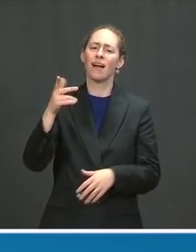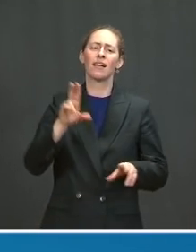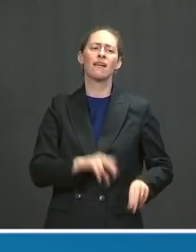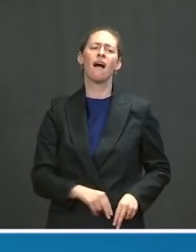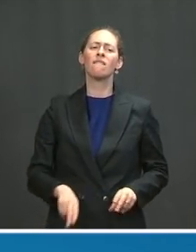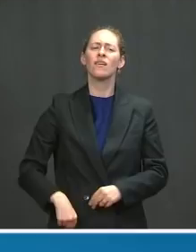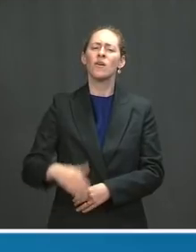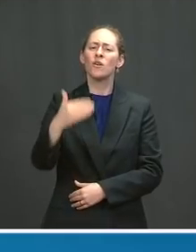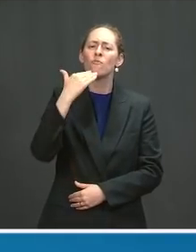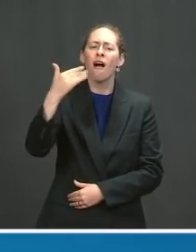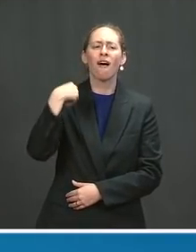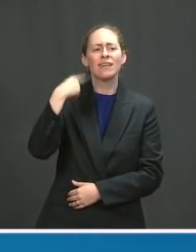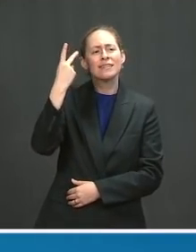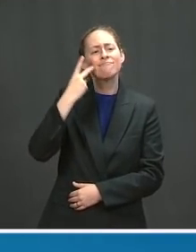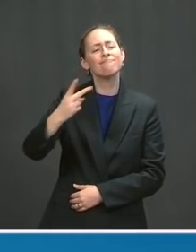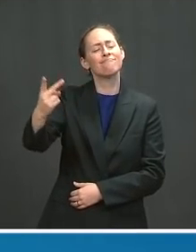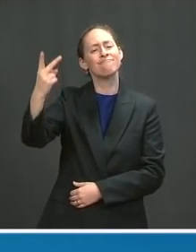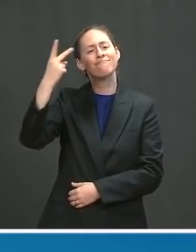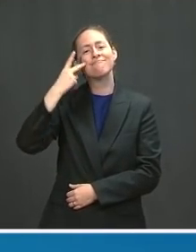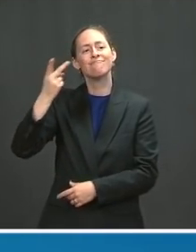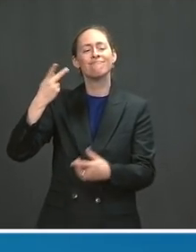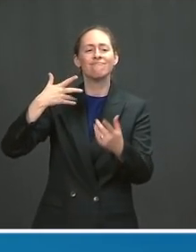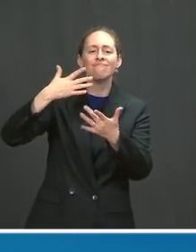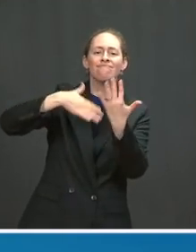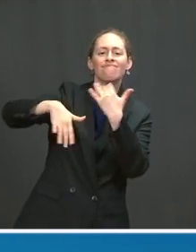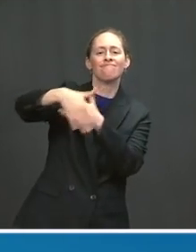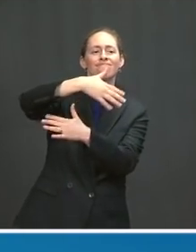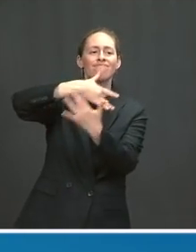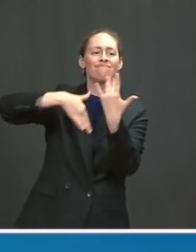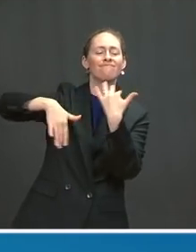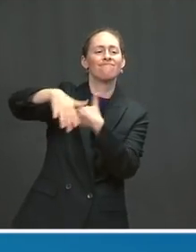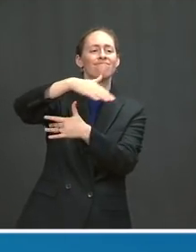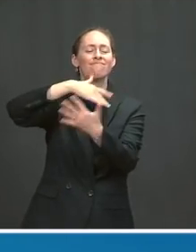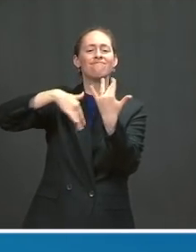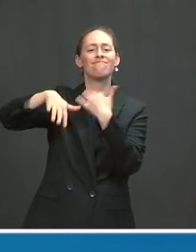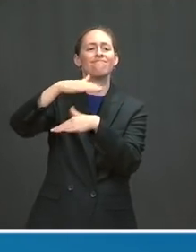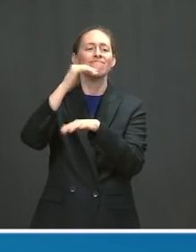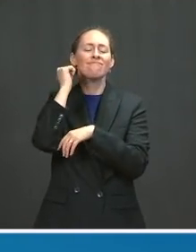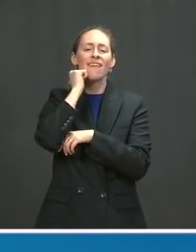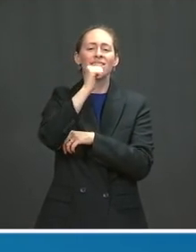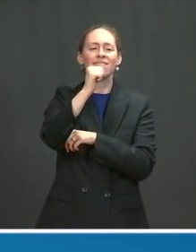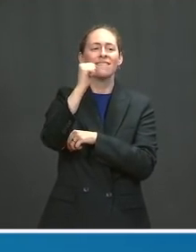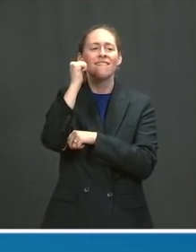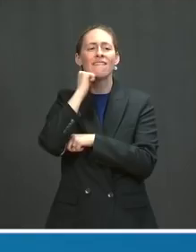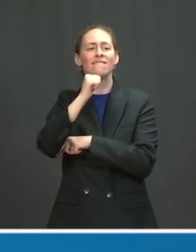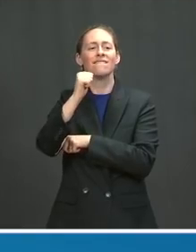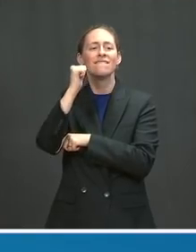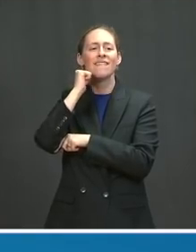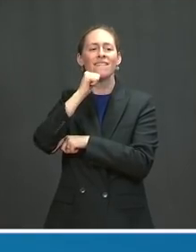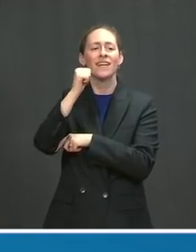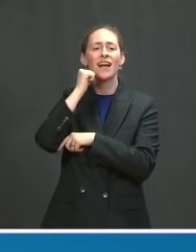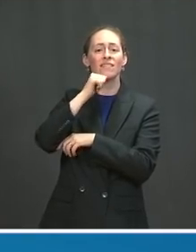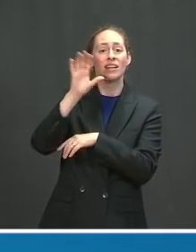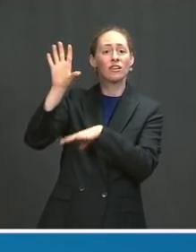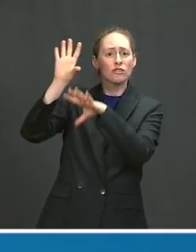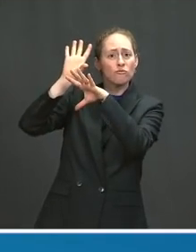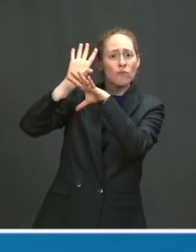and Marines and your tradition and your history. And I mean that literally. So I often travel on Marine Two.